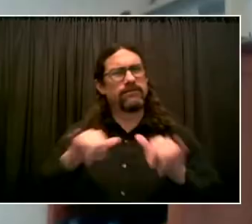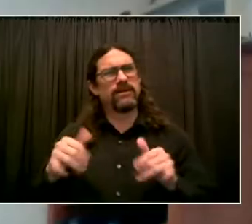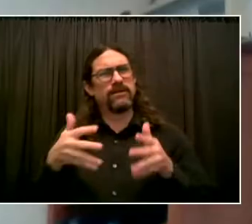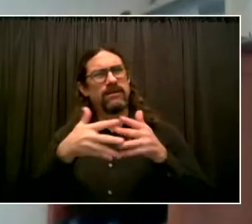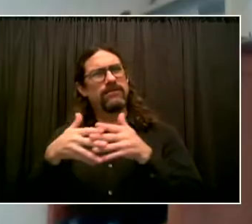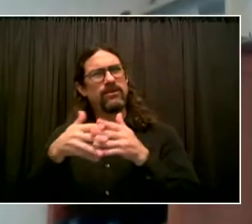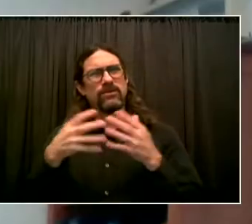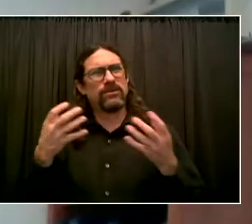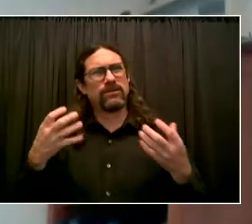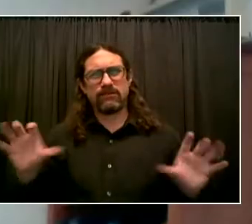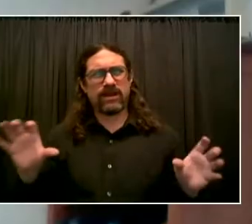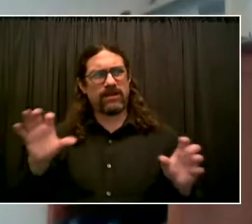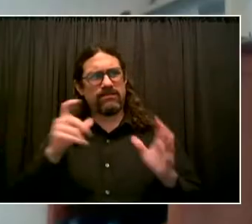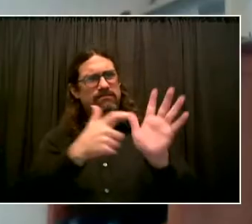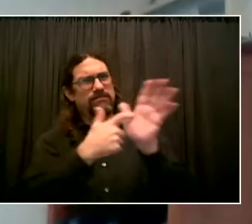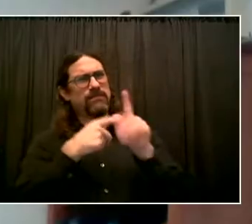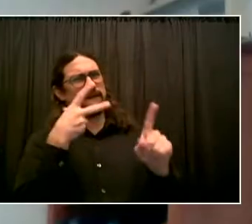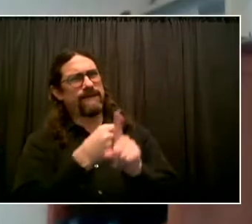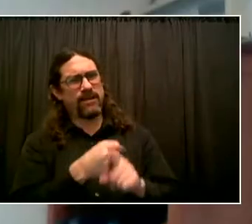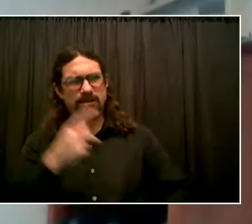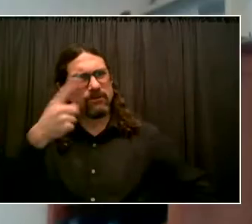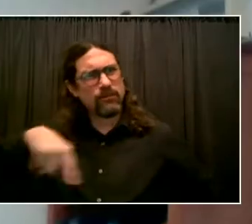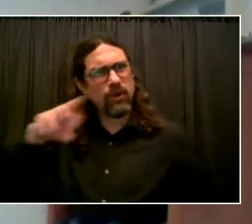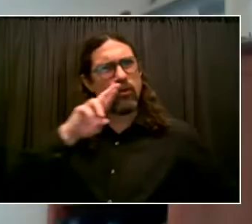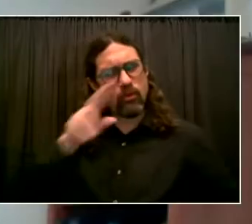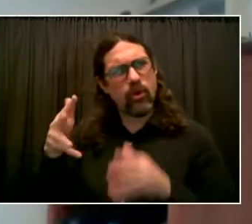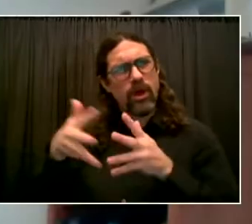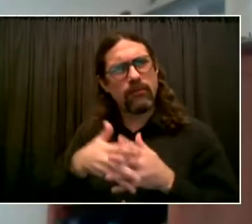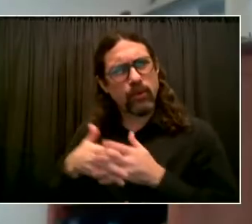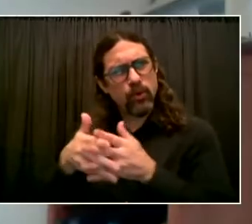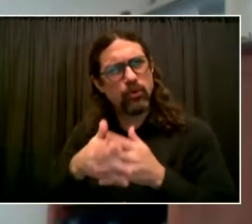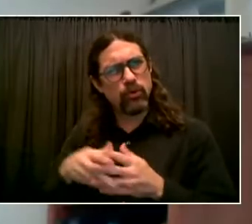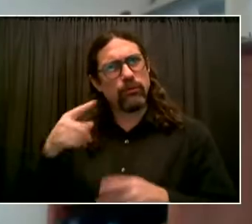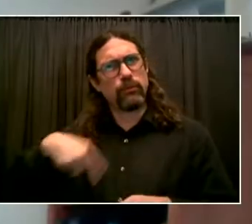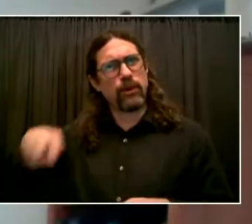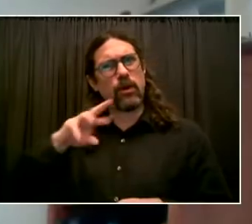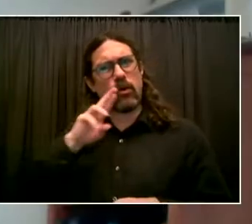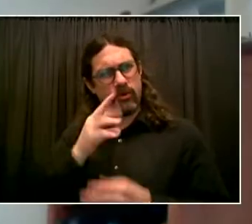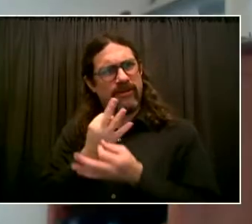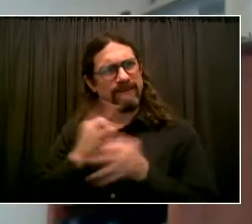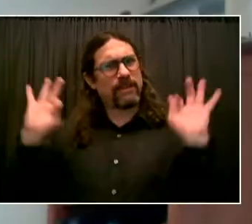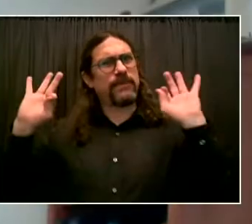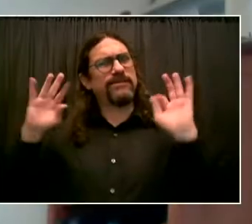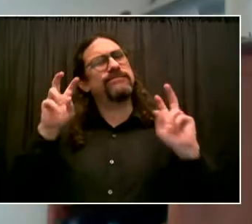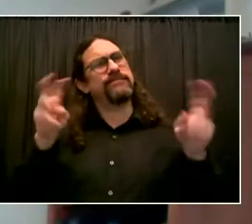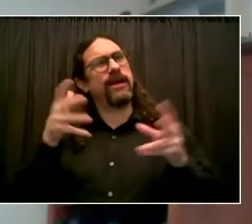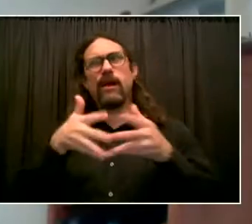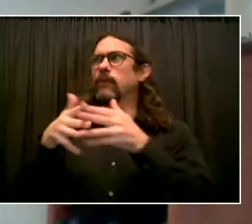CHOICE. WE ARE, AFTER ALL , AMERICANS, WHERE FREEDOM OF CHOICE IS